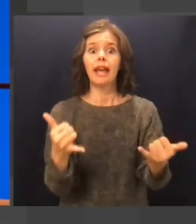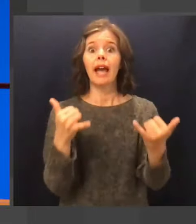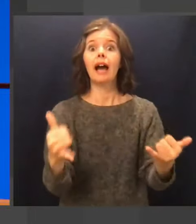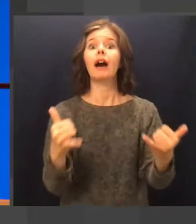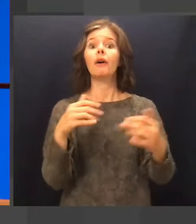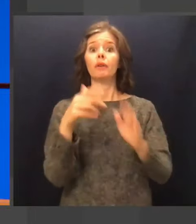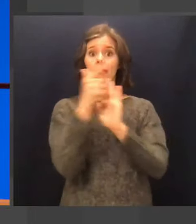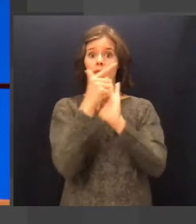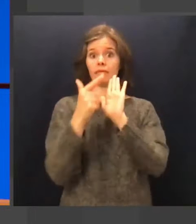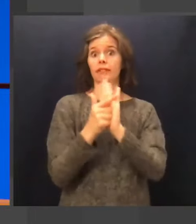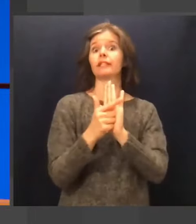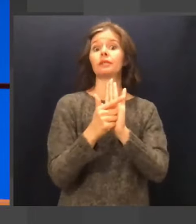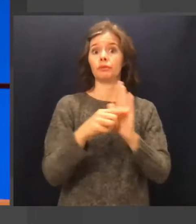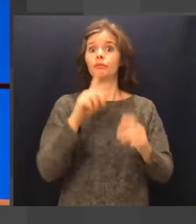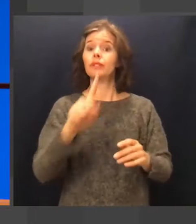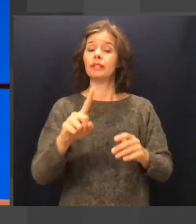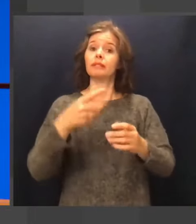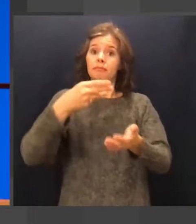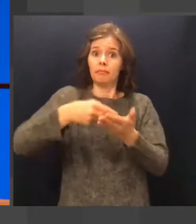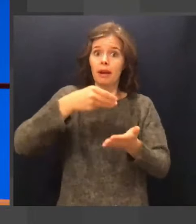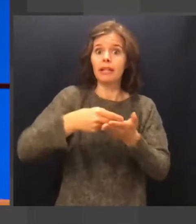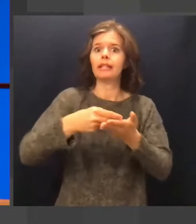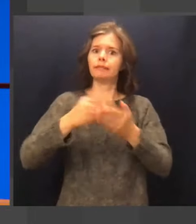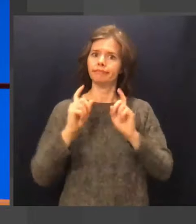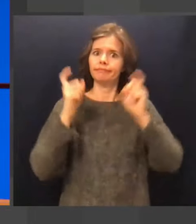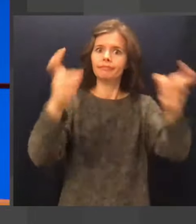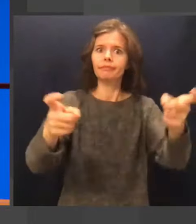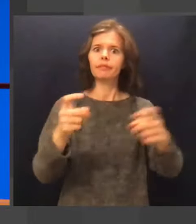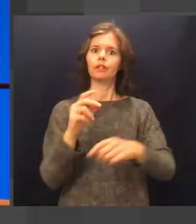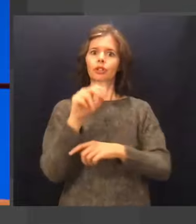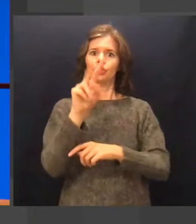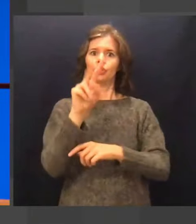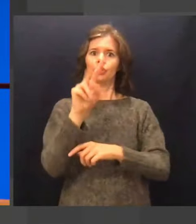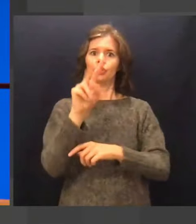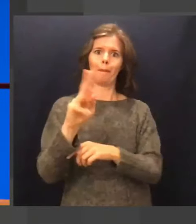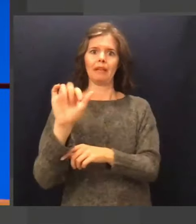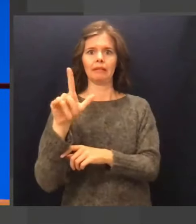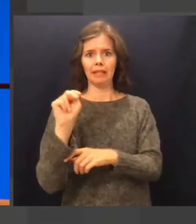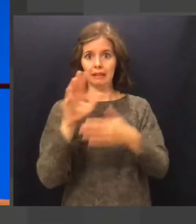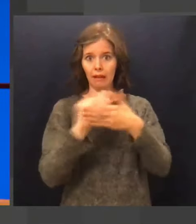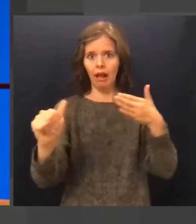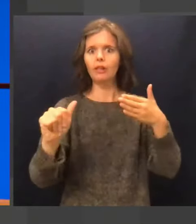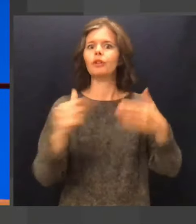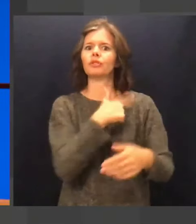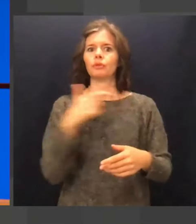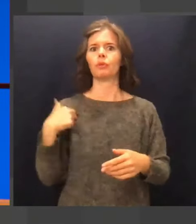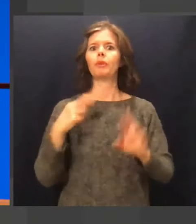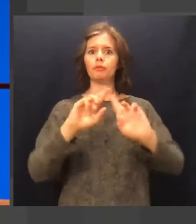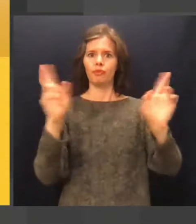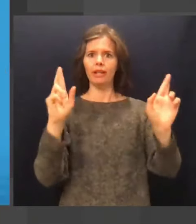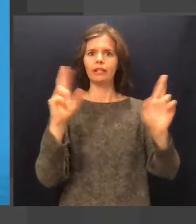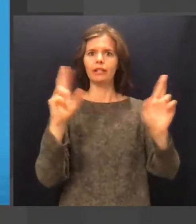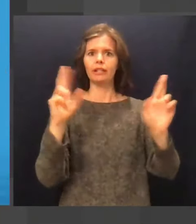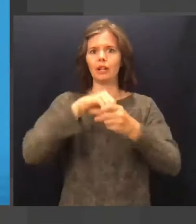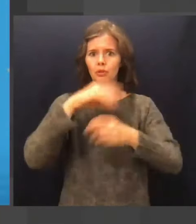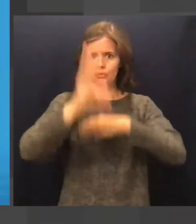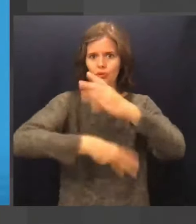$2 MILLION. BEYOND THIS WE CONTINUE TO LOOK WITHIN OUR COMPANY OUR PRODUCTS AND OURSELVES FOR HOW WE CAN